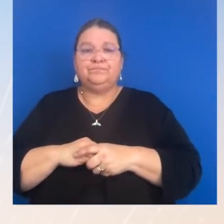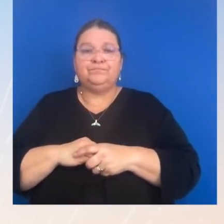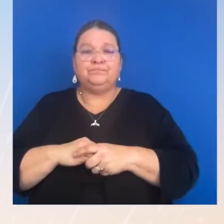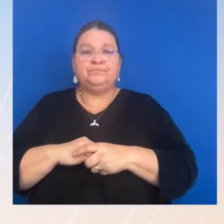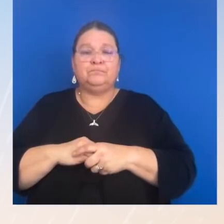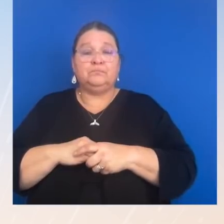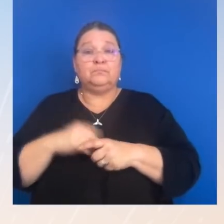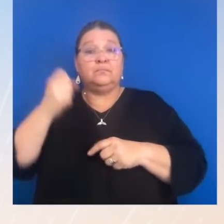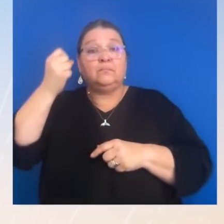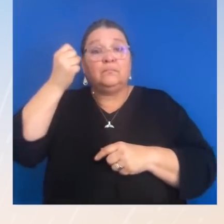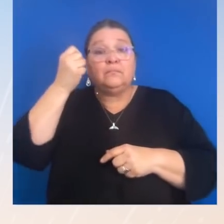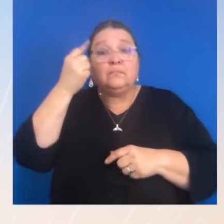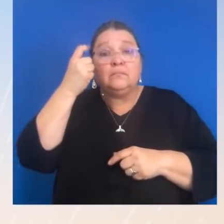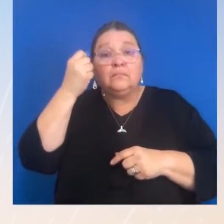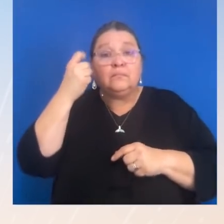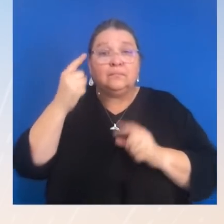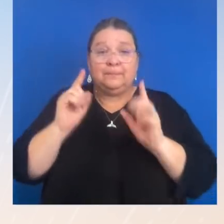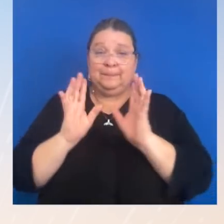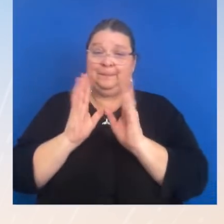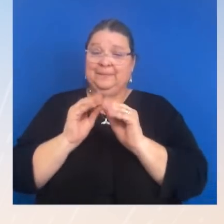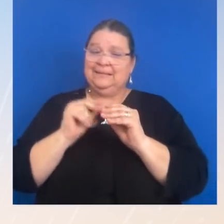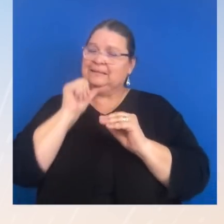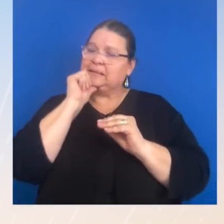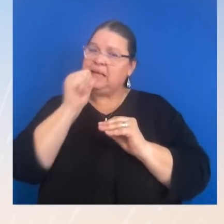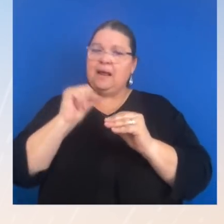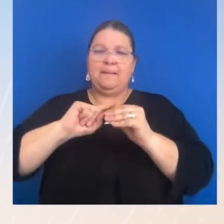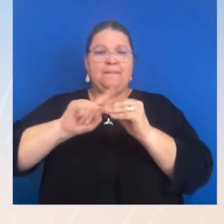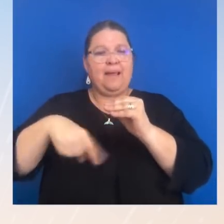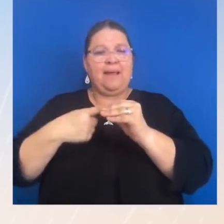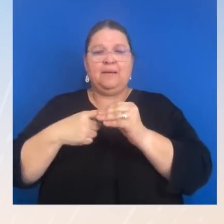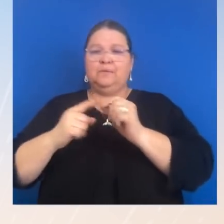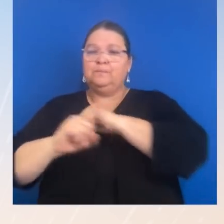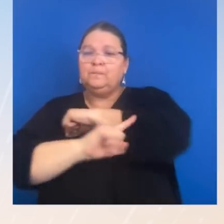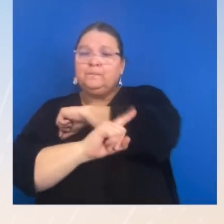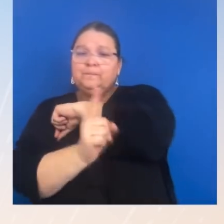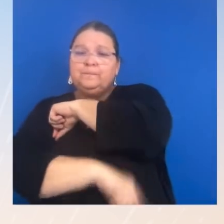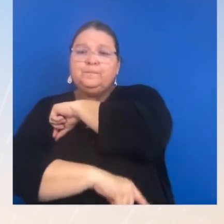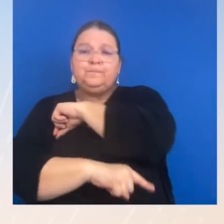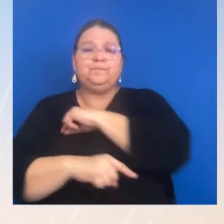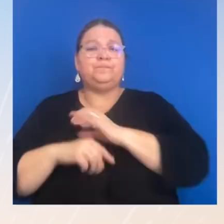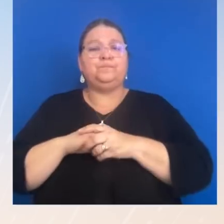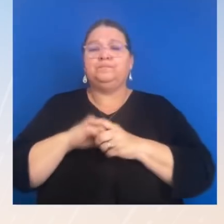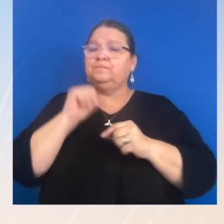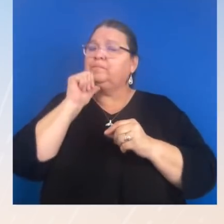And as I noted a little bit earlier in the briefing, this is not currently an active --